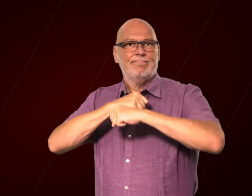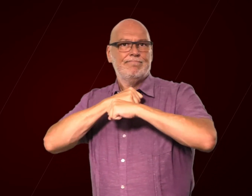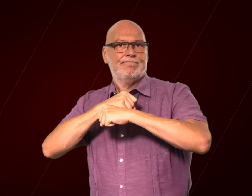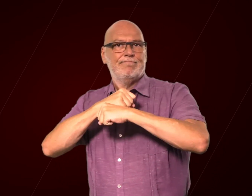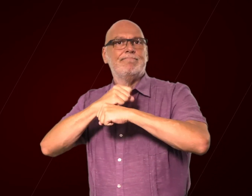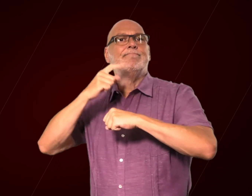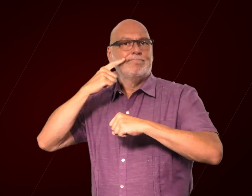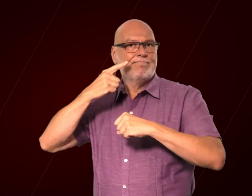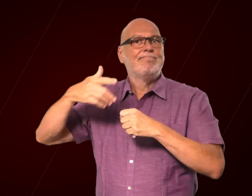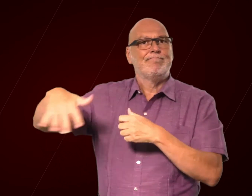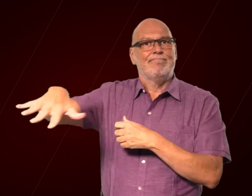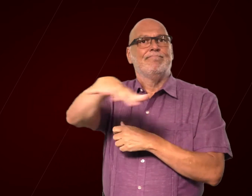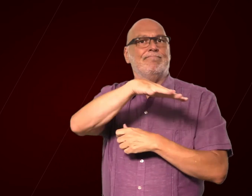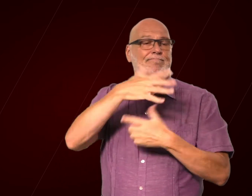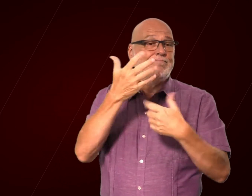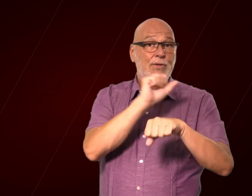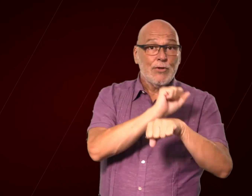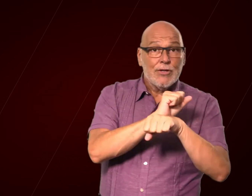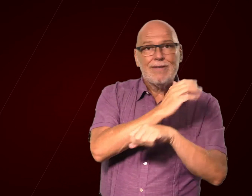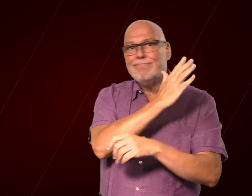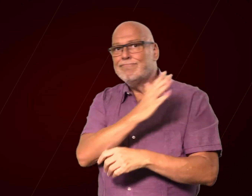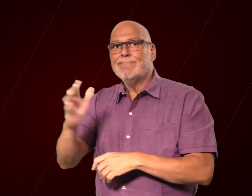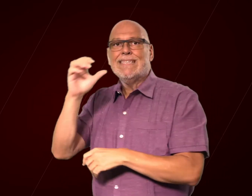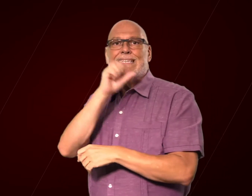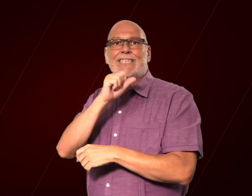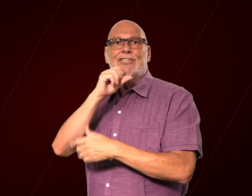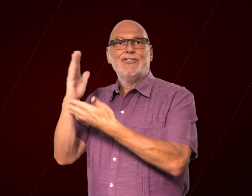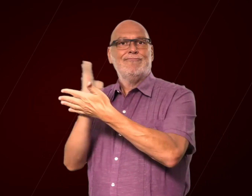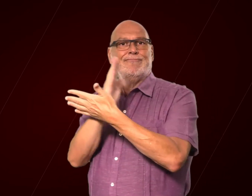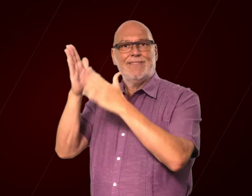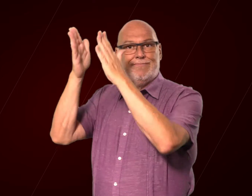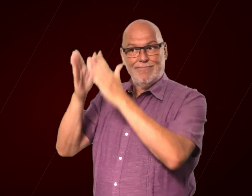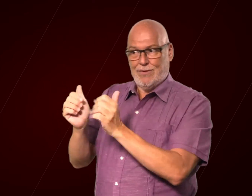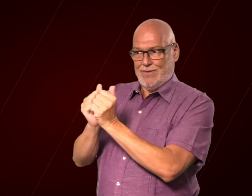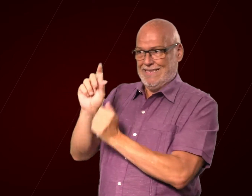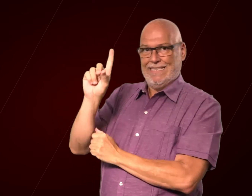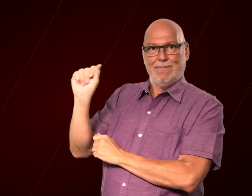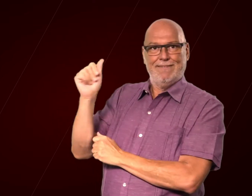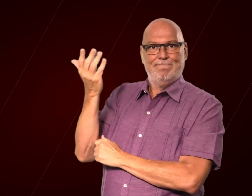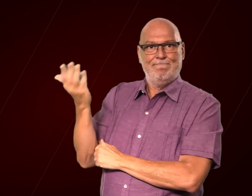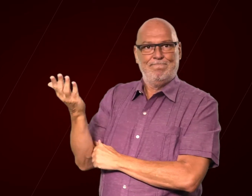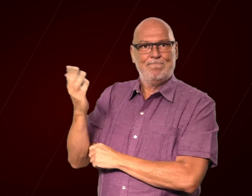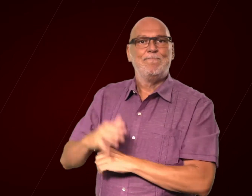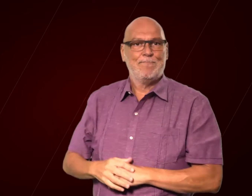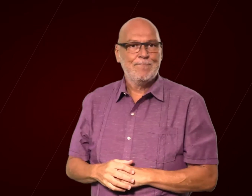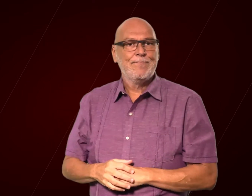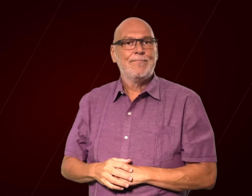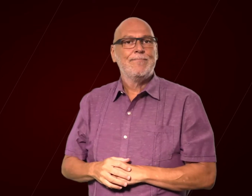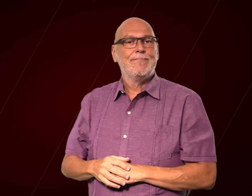working-age persons with disabilities.